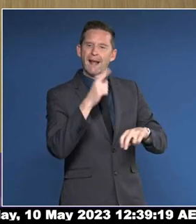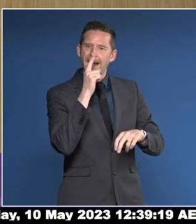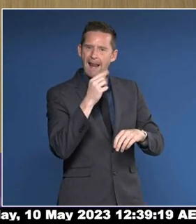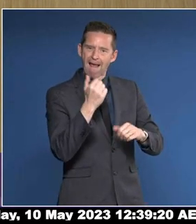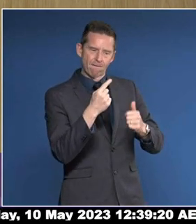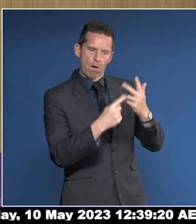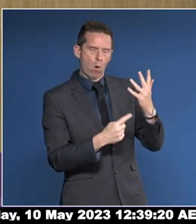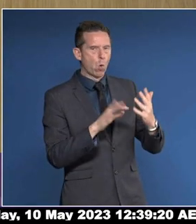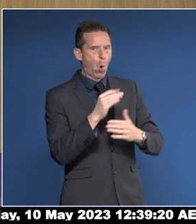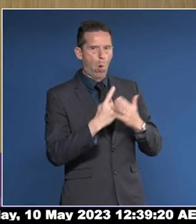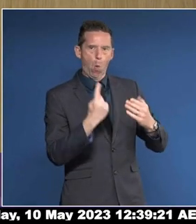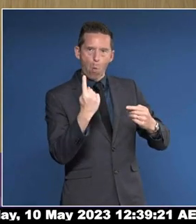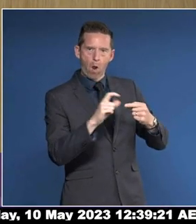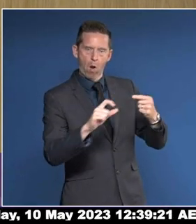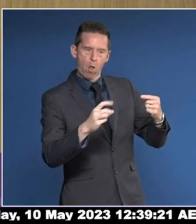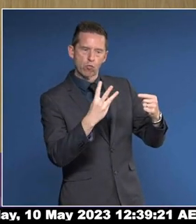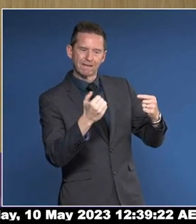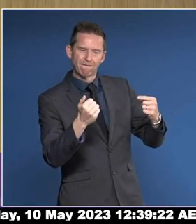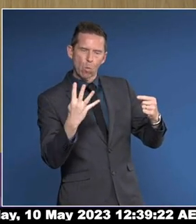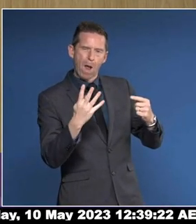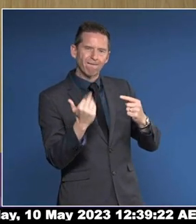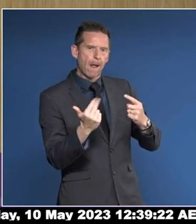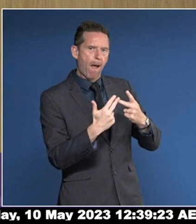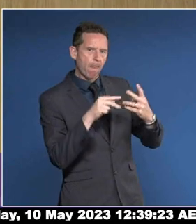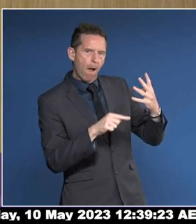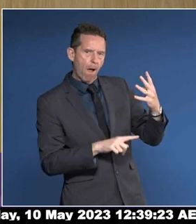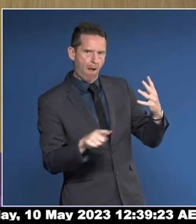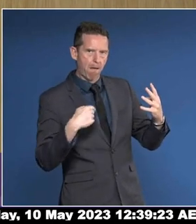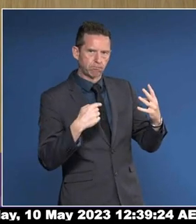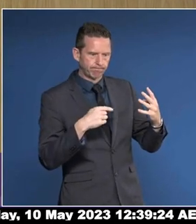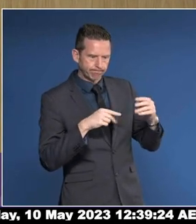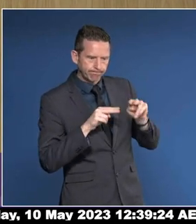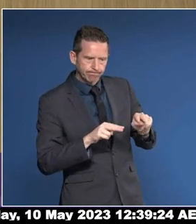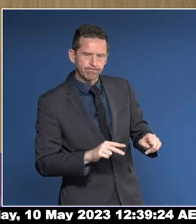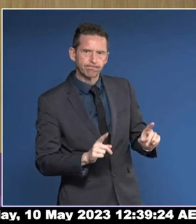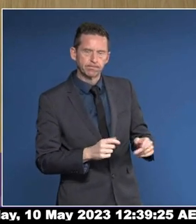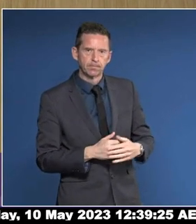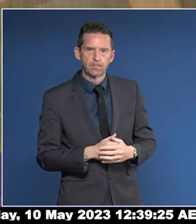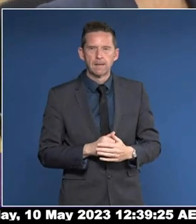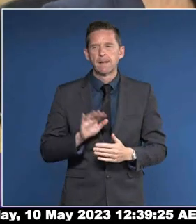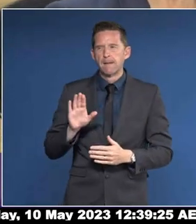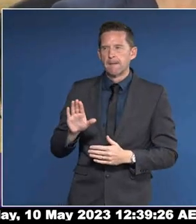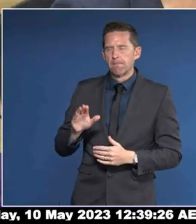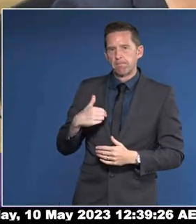But can I say, stepping back and looking at this intervention in May 2010,